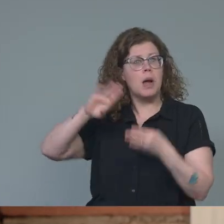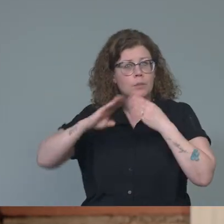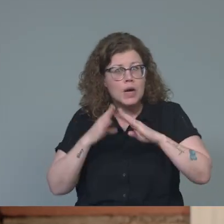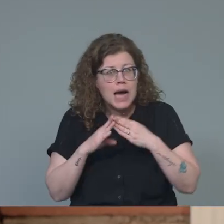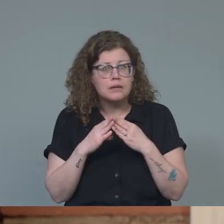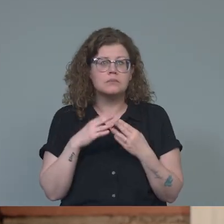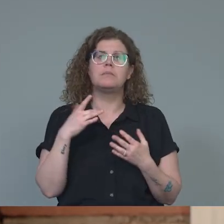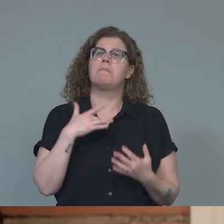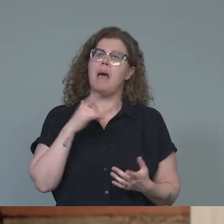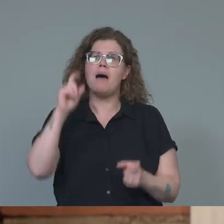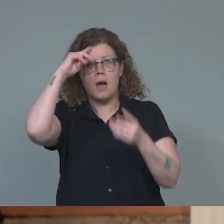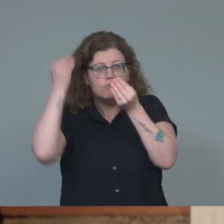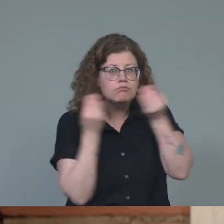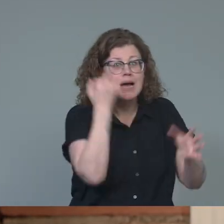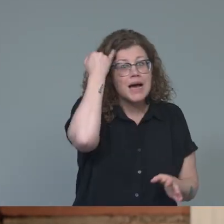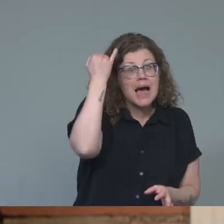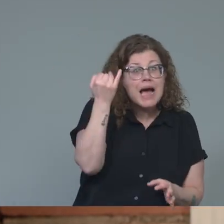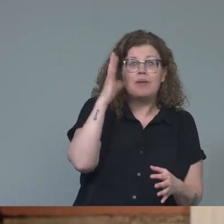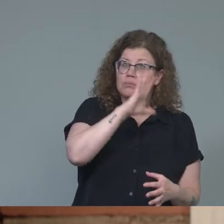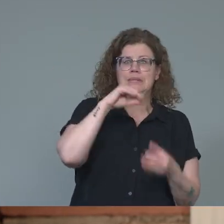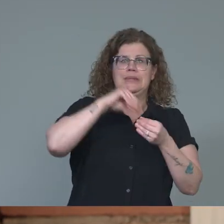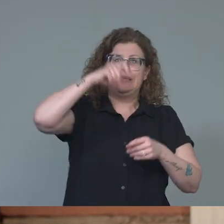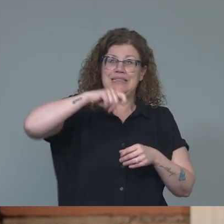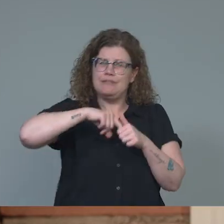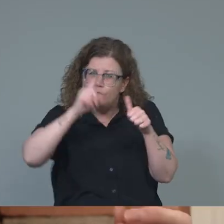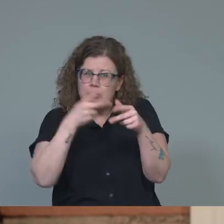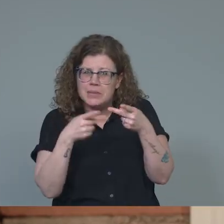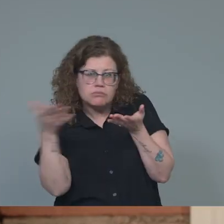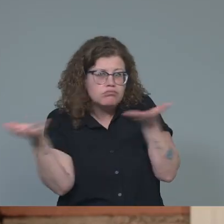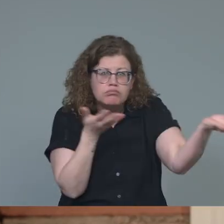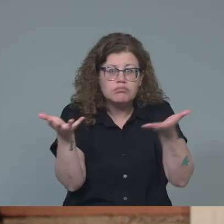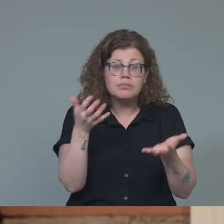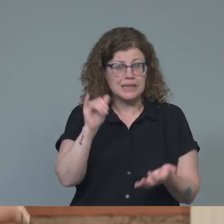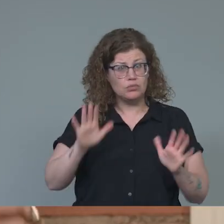connected to a specific date or time or memorial part of history. And so all of that research,